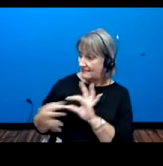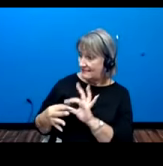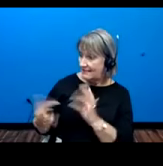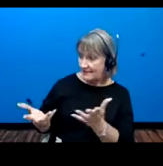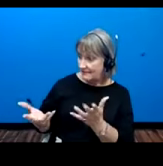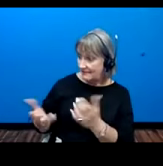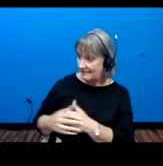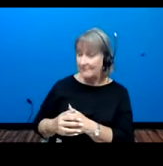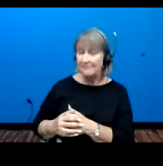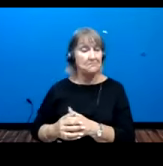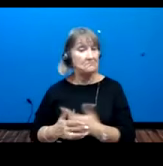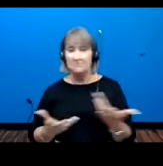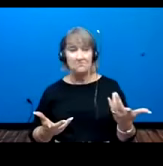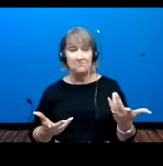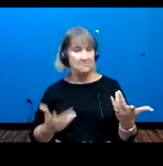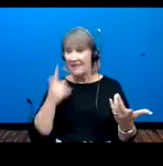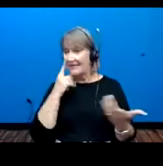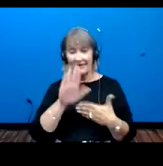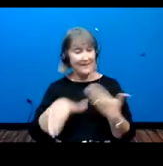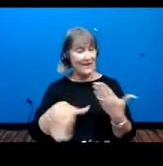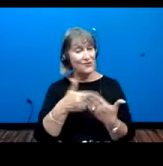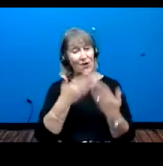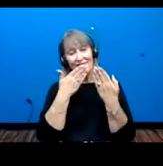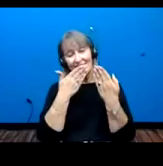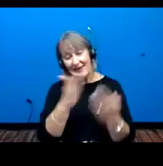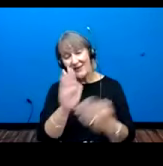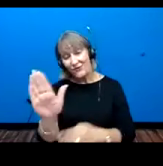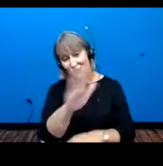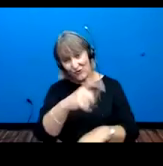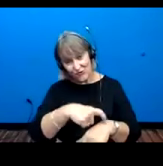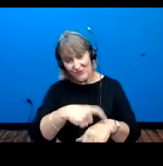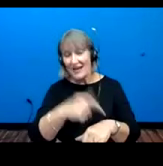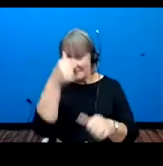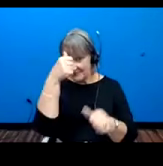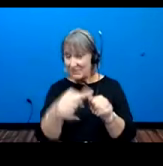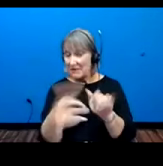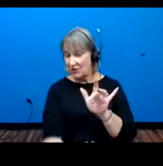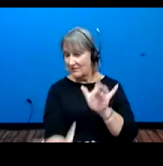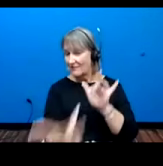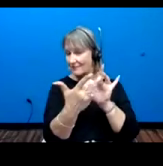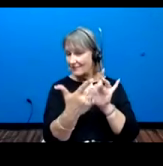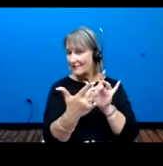Liz: I think we've covered it all. Thank y’all for your time. Please reach out if you have any questions. And we absolutely look forward to hearing from you